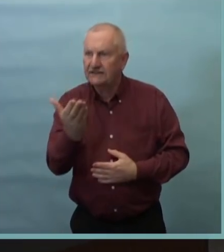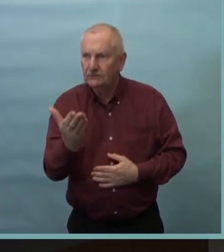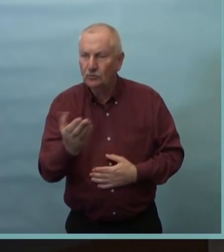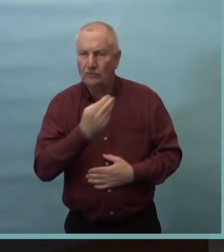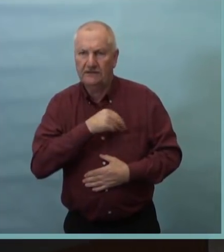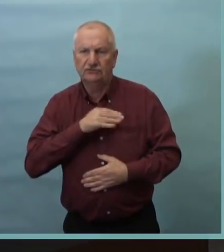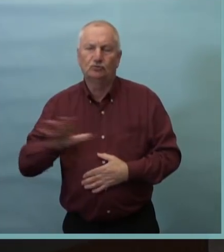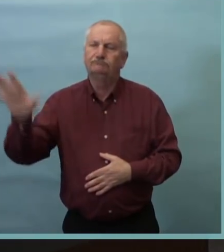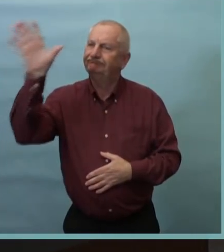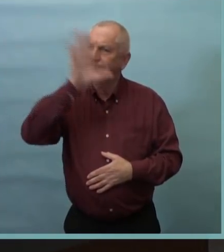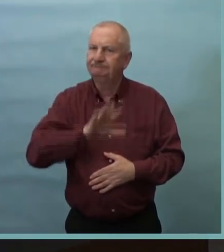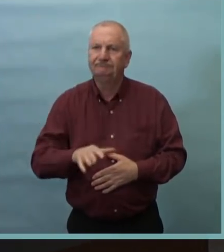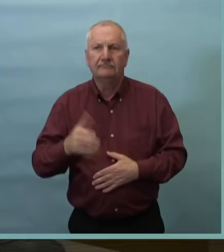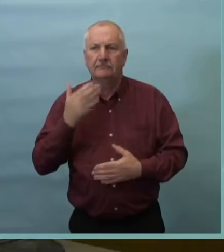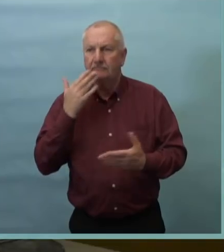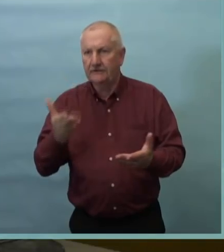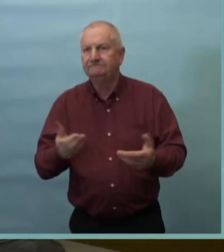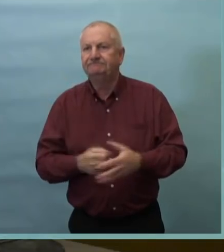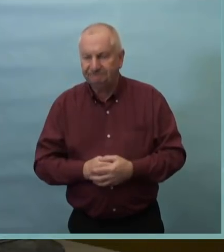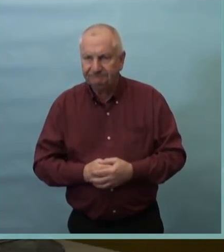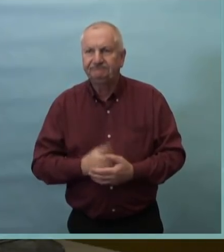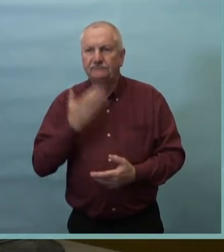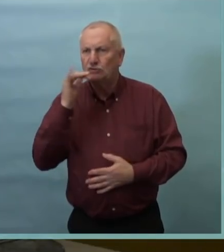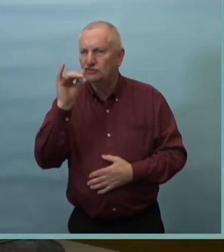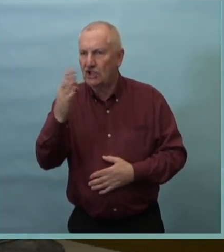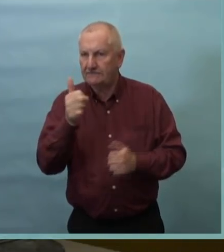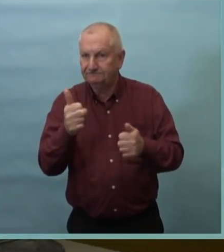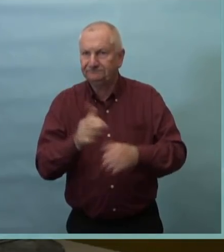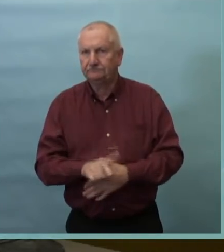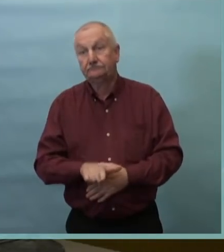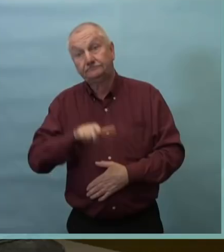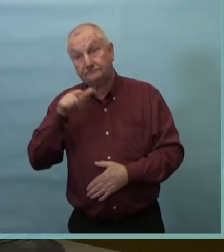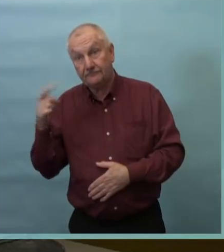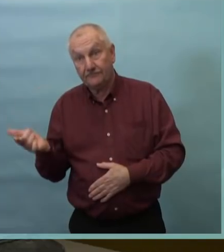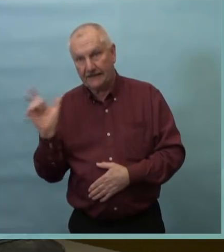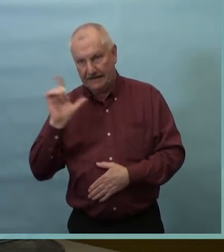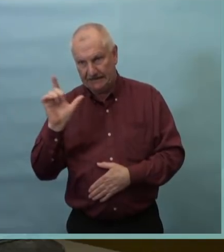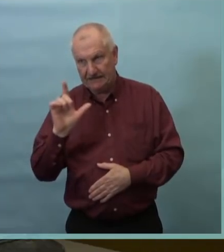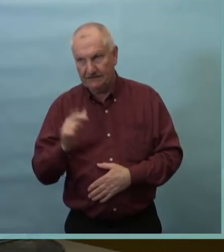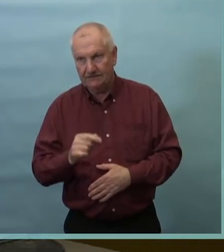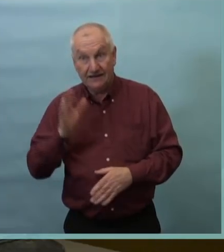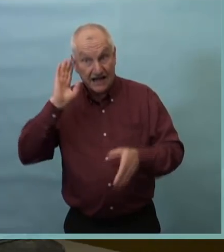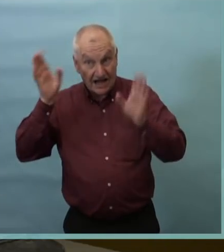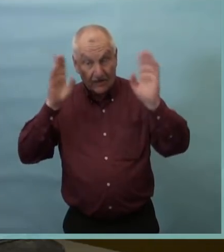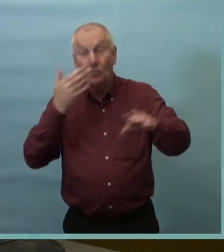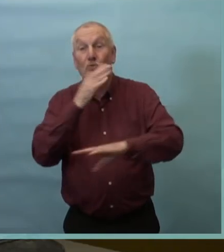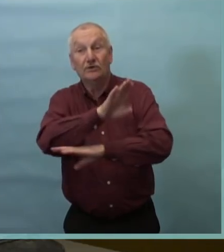pass it over to Internet thank you good afternoon I'm Lynette Siragusa from